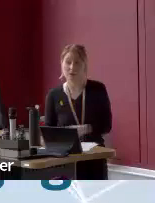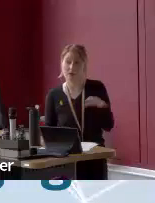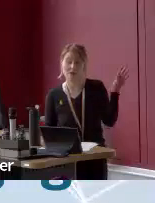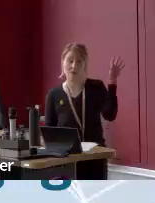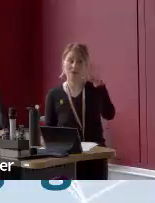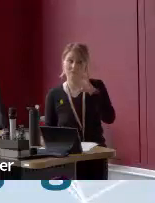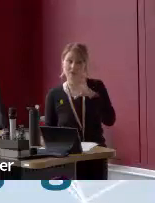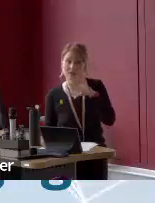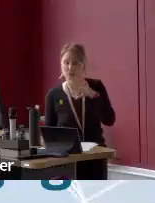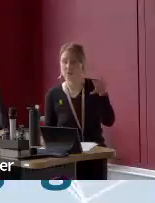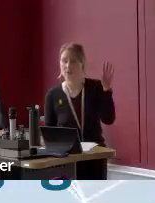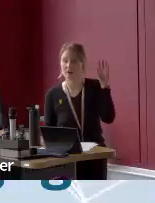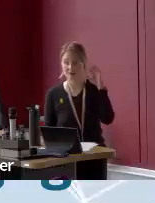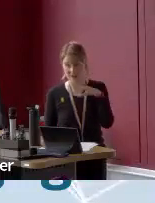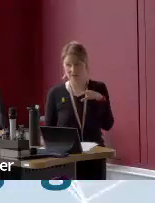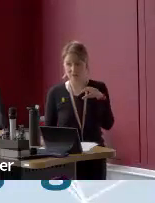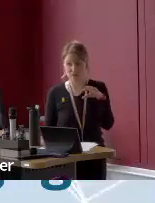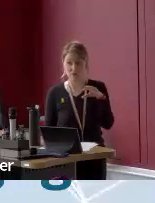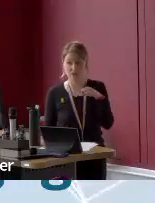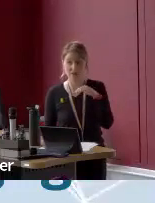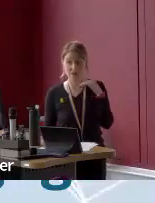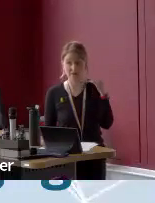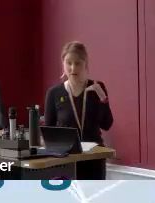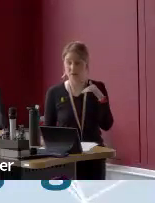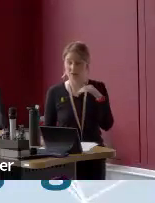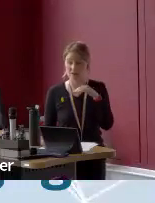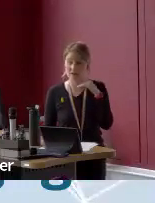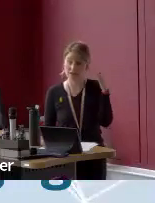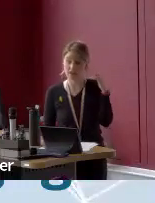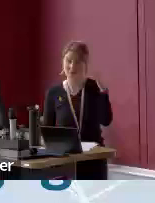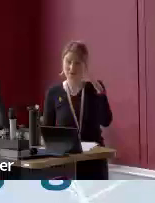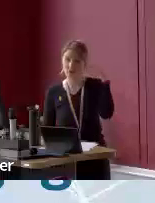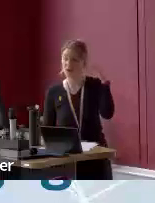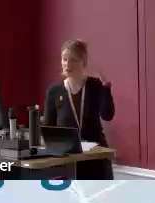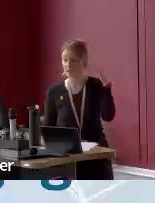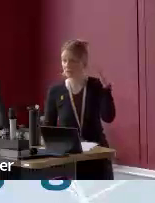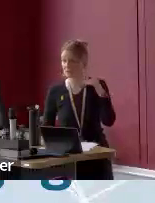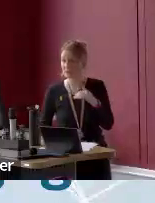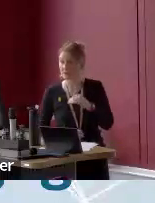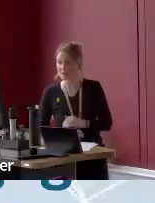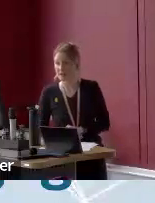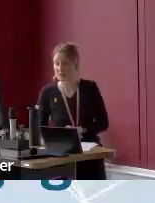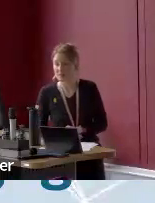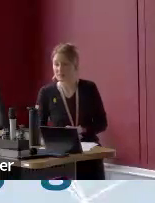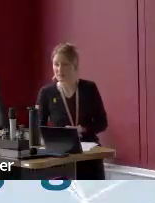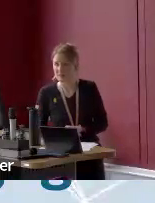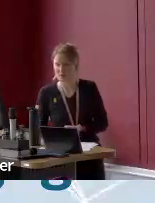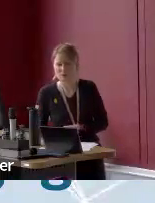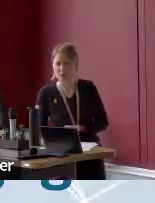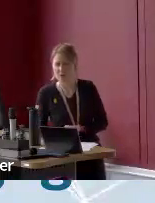the how floron it and festival social science are evaluated collage level. And I'm sure that would